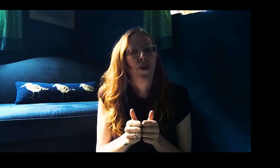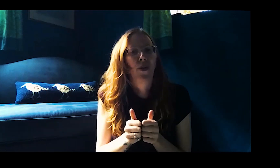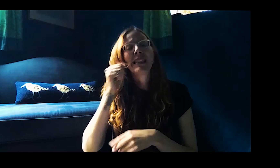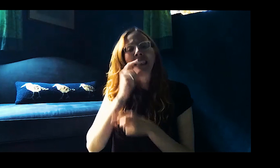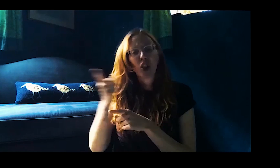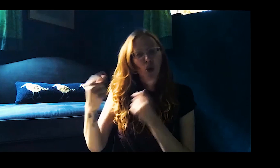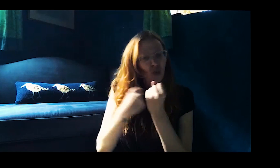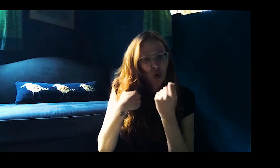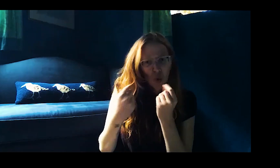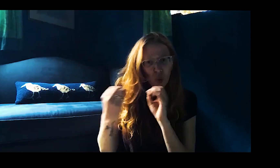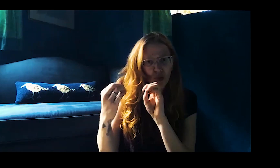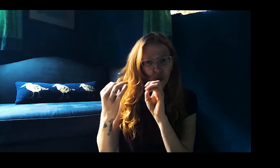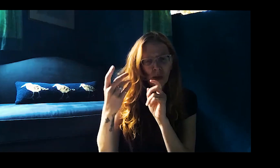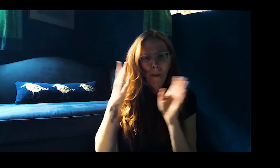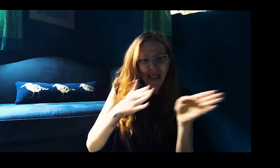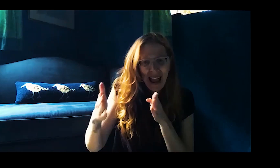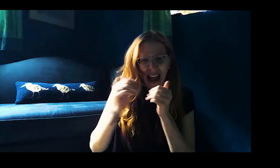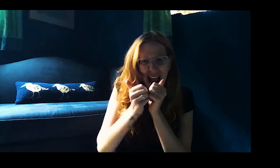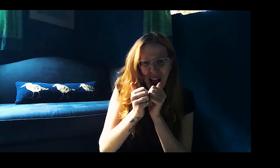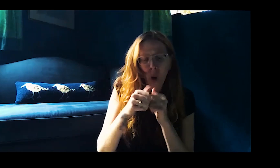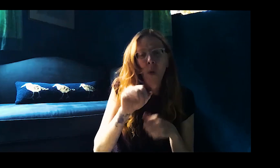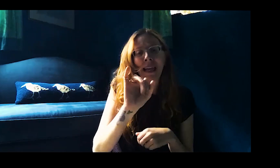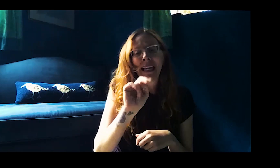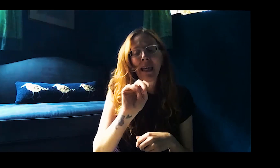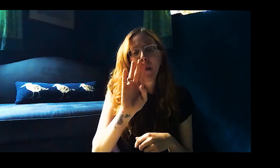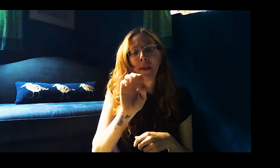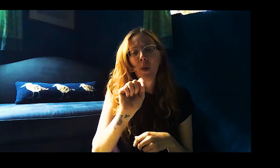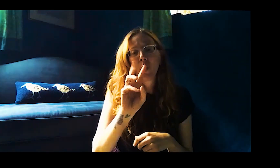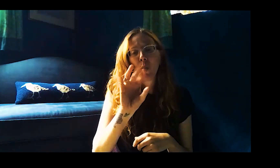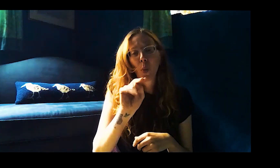and my twin sister is very supportive of me, and I was talking to her about this, and we came up with